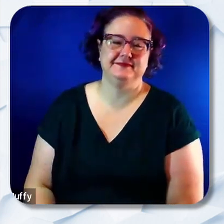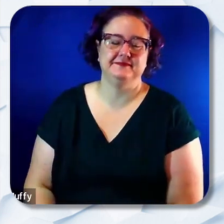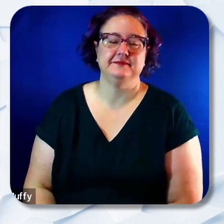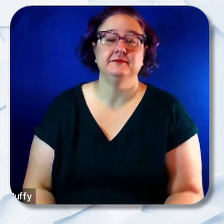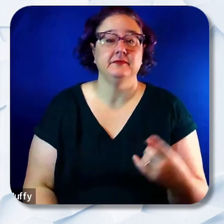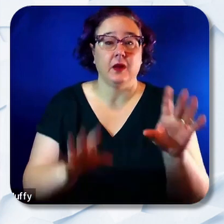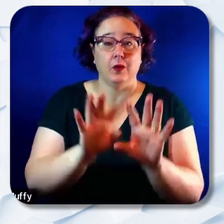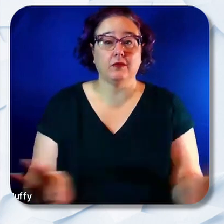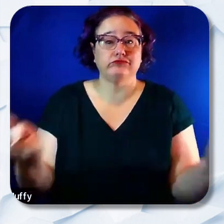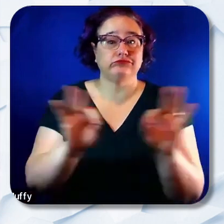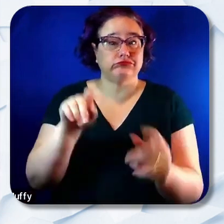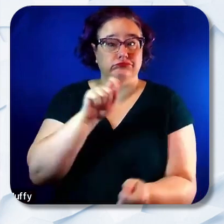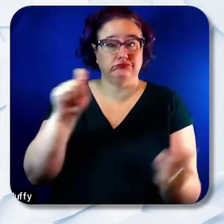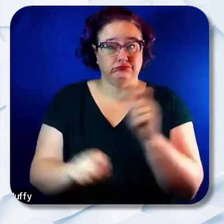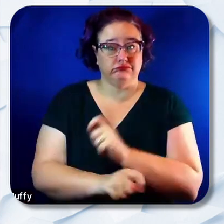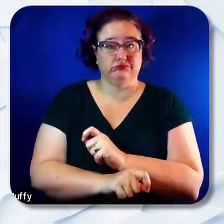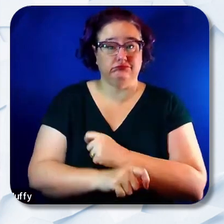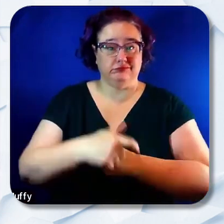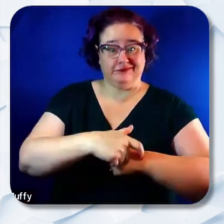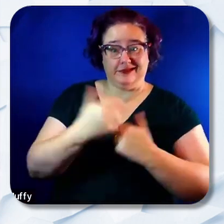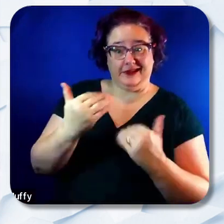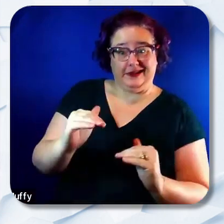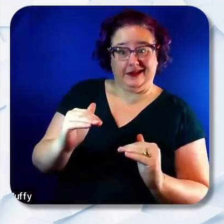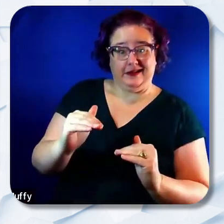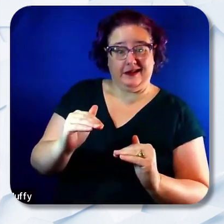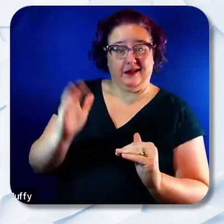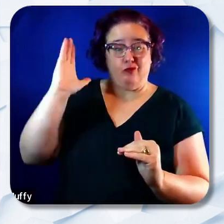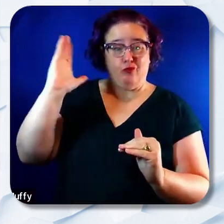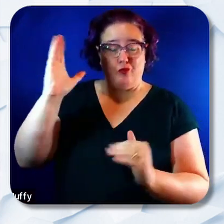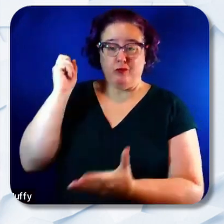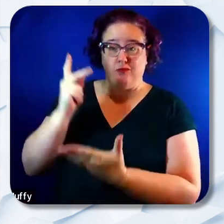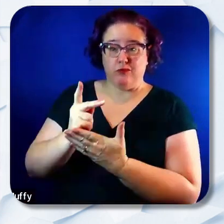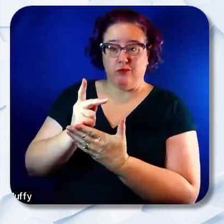One significant change is that the deadline to present and approve a plan has changed